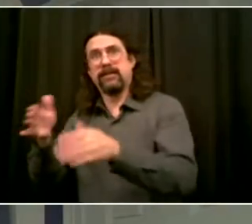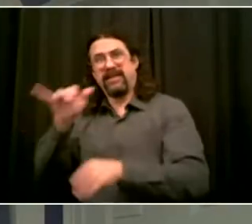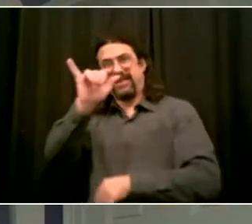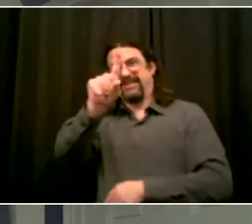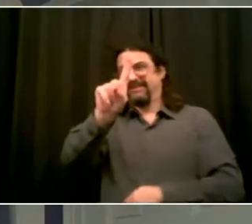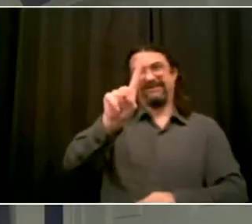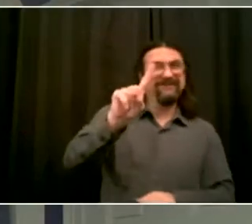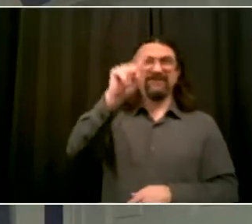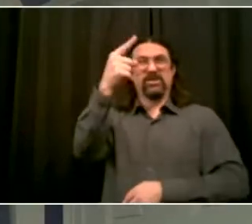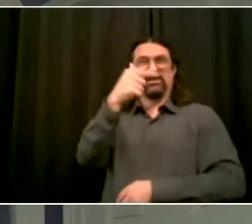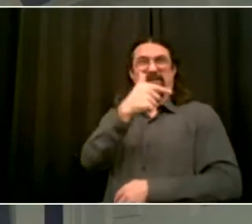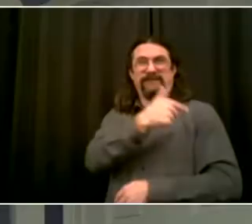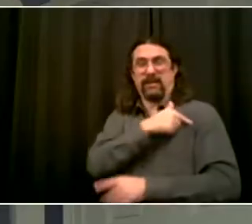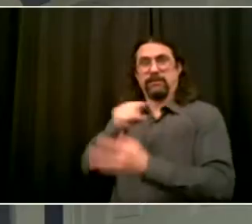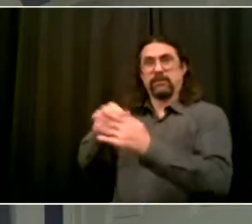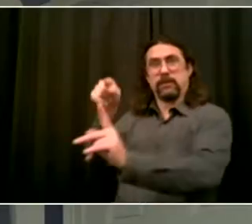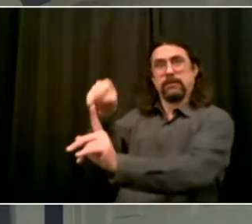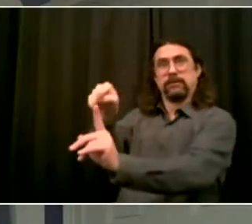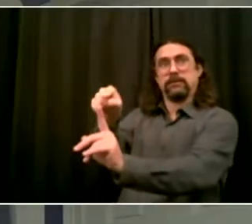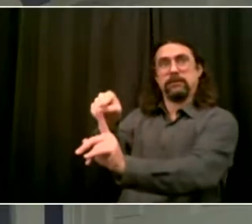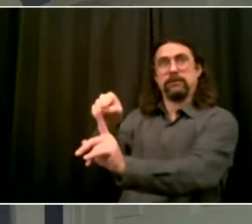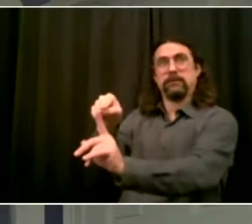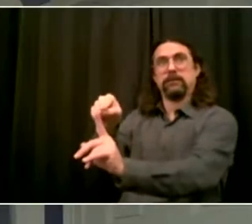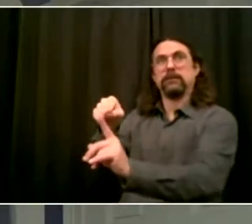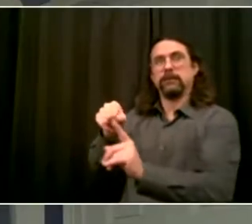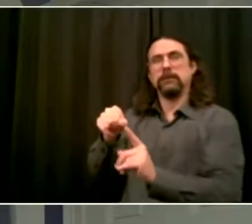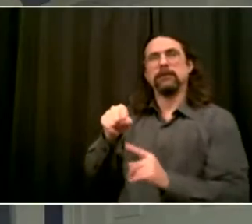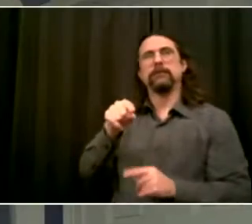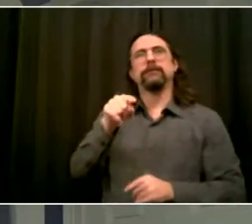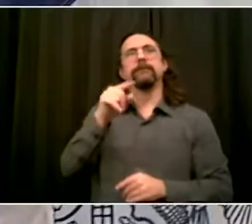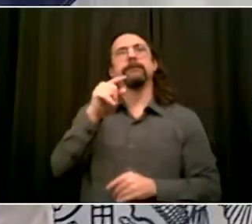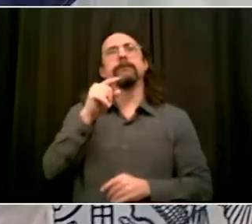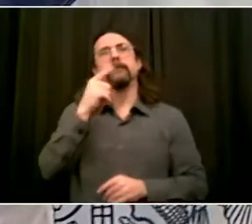CONTINGEGENCY PLAN WHAT TO DO WITH LEFTOVER DOSES? WE ARE E GOING